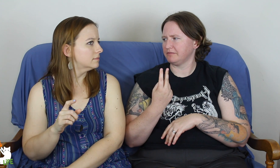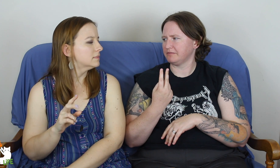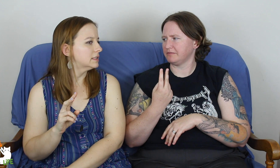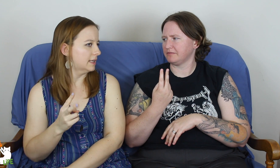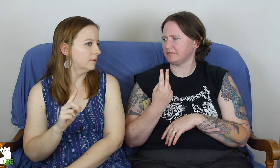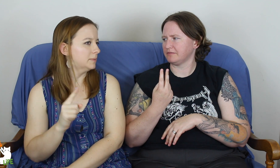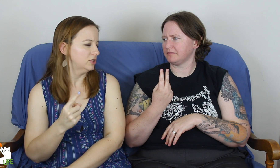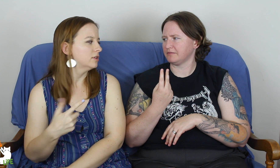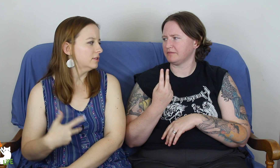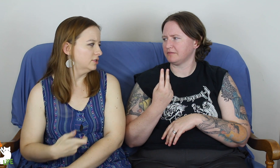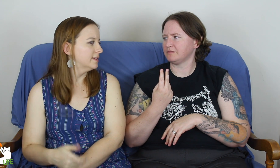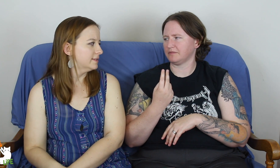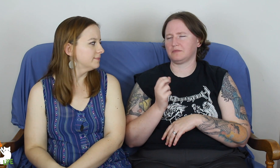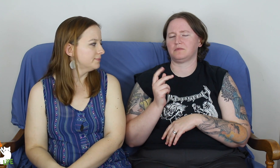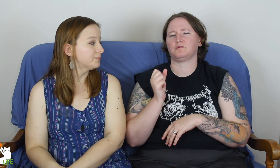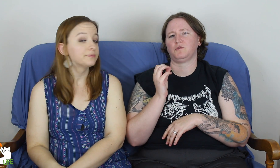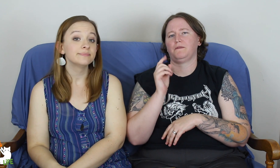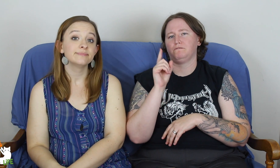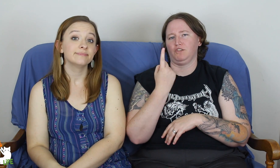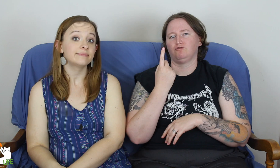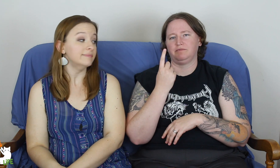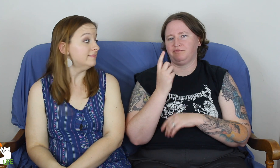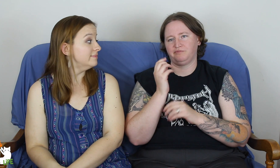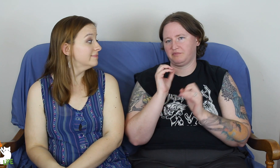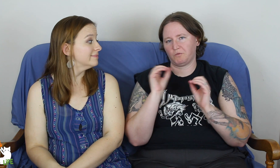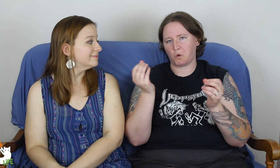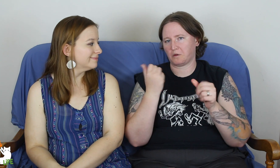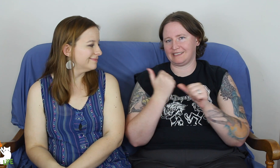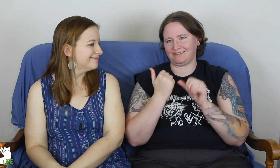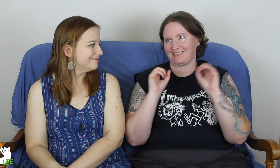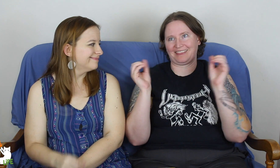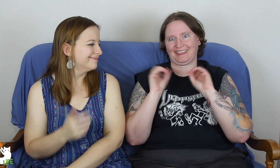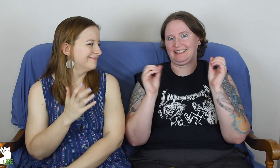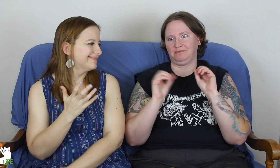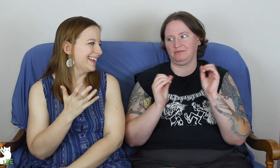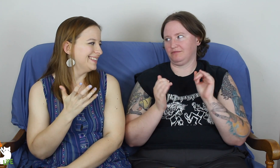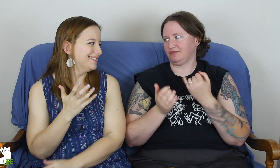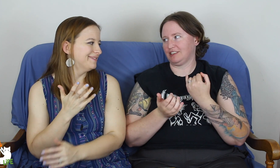[JI] It was the second we had the shot. [JE] So the first one we didn't have any assistance whatsoever.